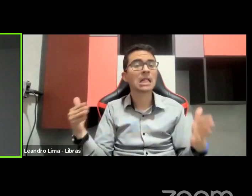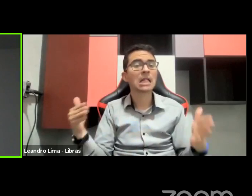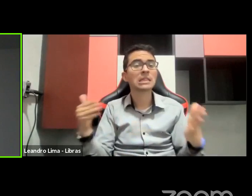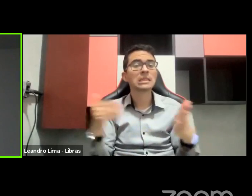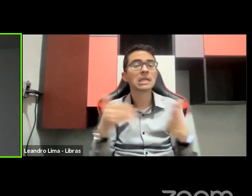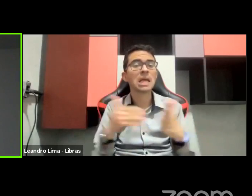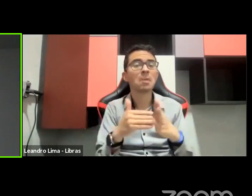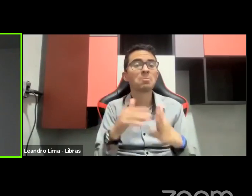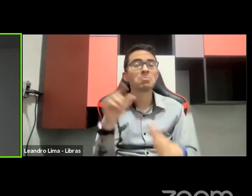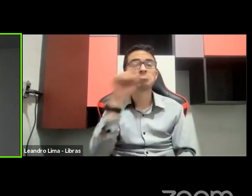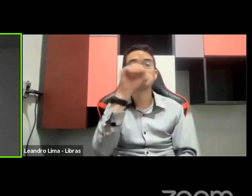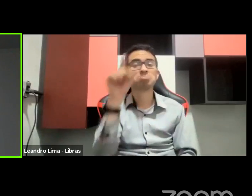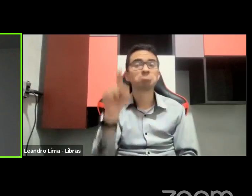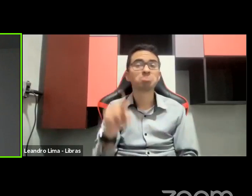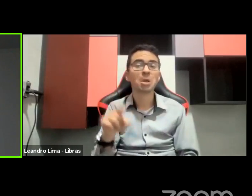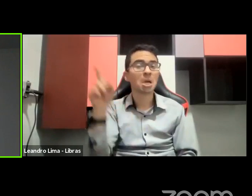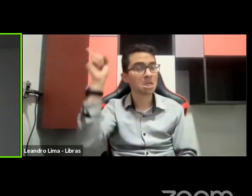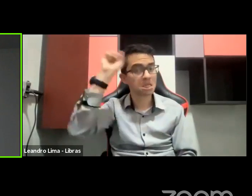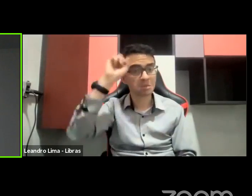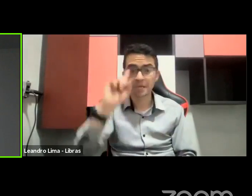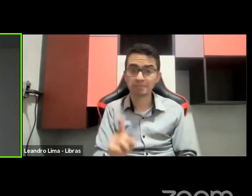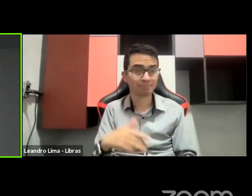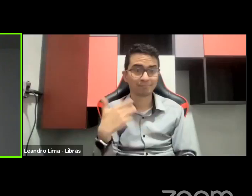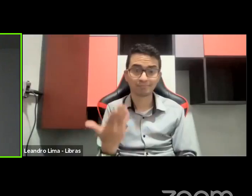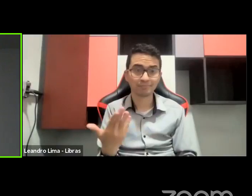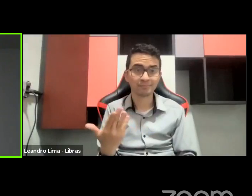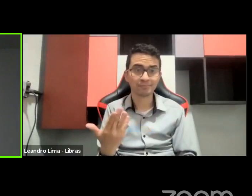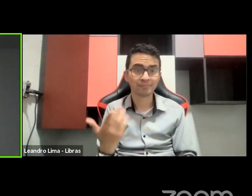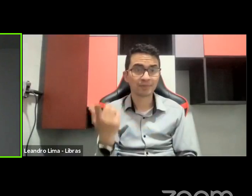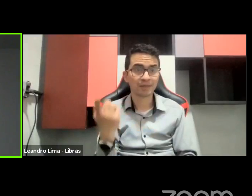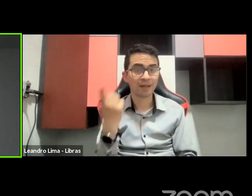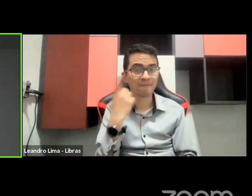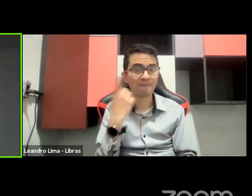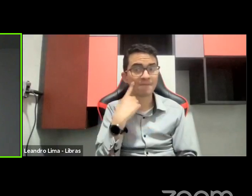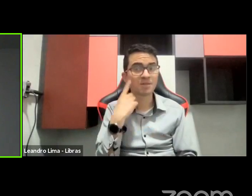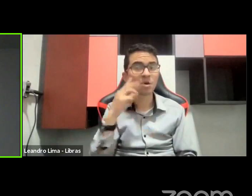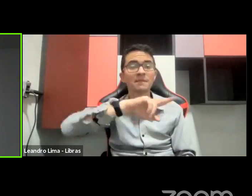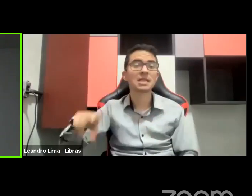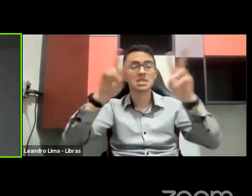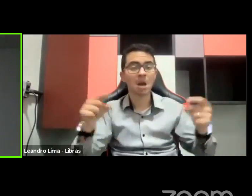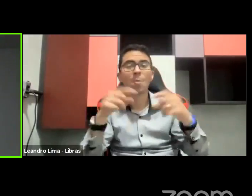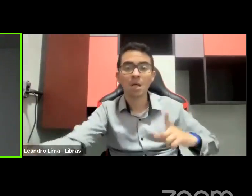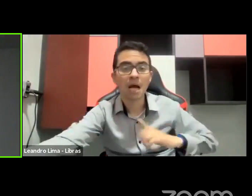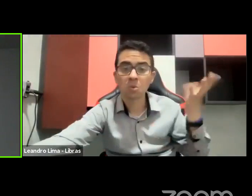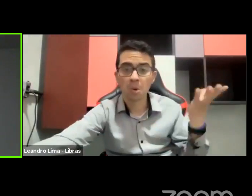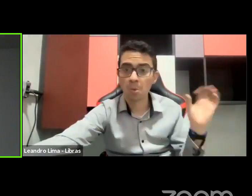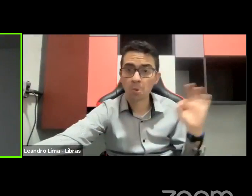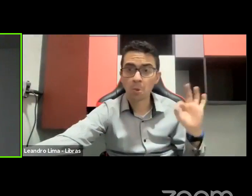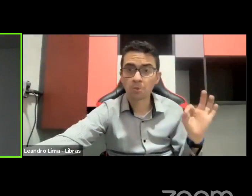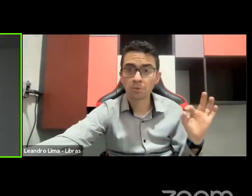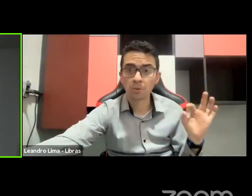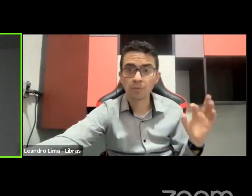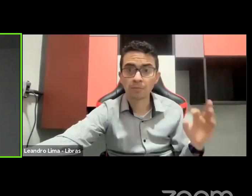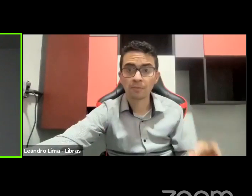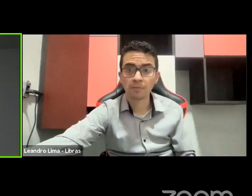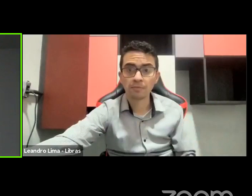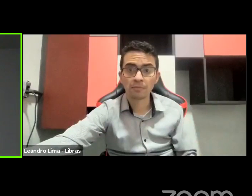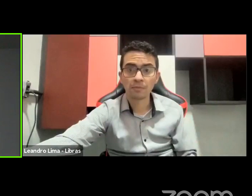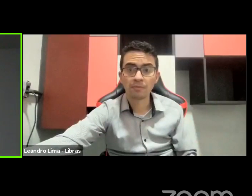of critical. al aspects there in the encounters al aspects there in the encounters. I take from better chance.